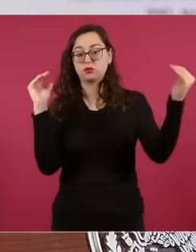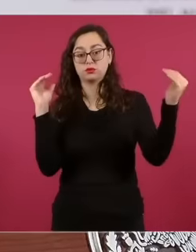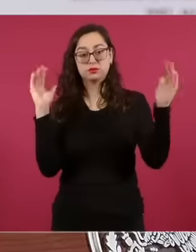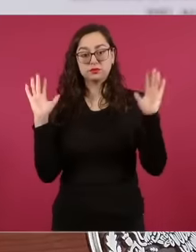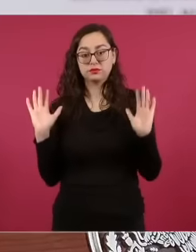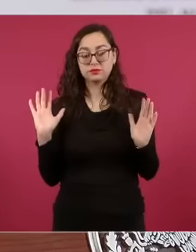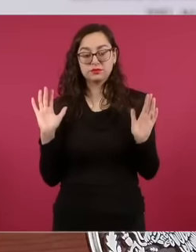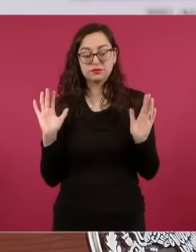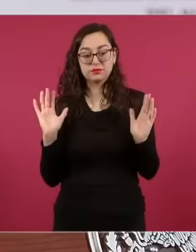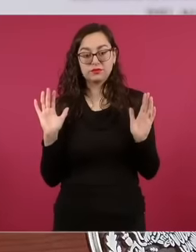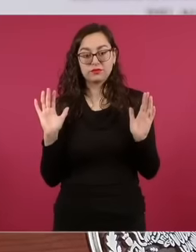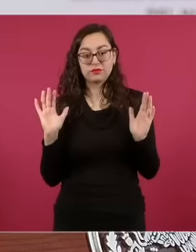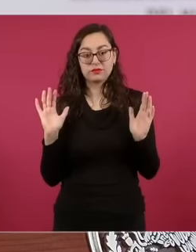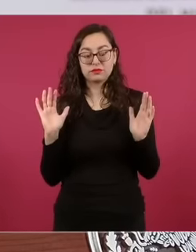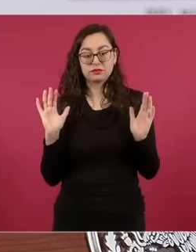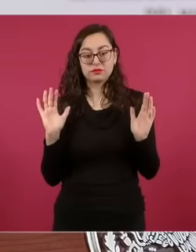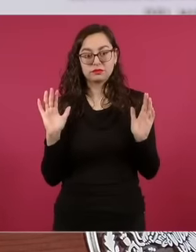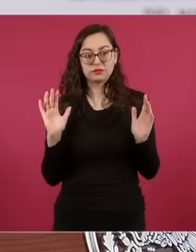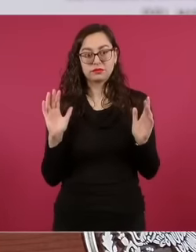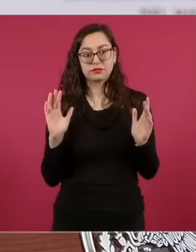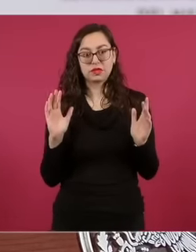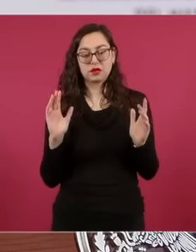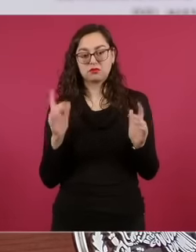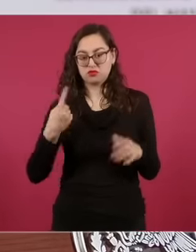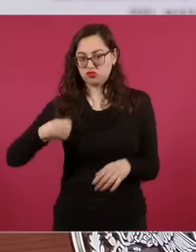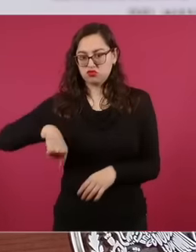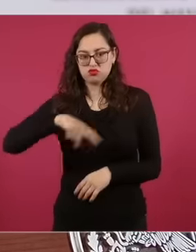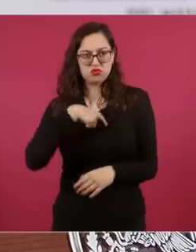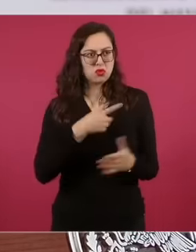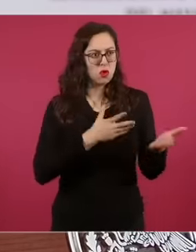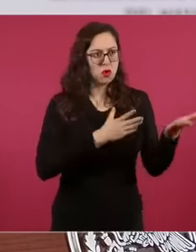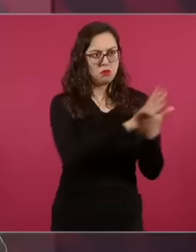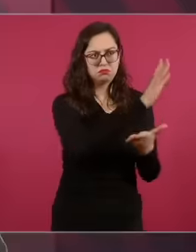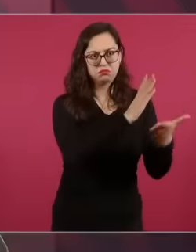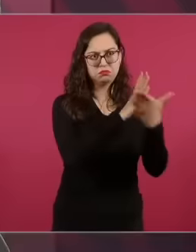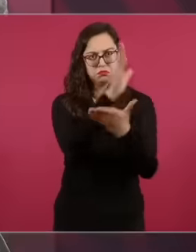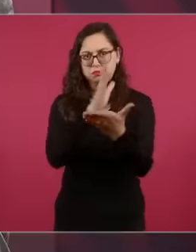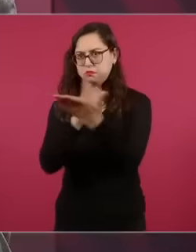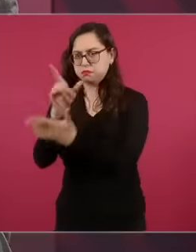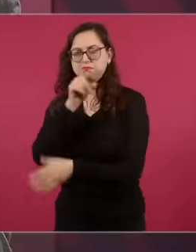we are in favor of non-intervention in the self-determination of the peoples of the